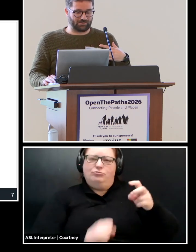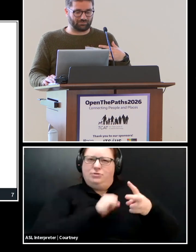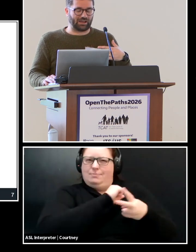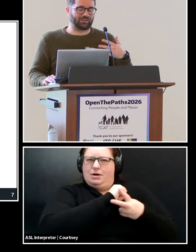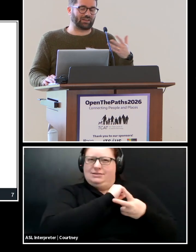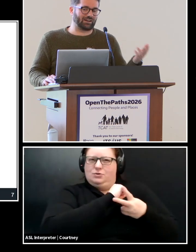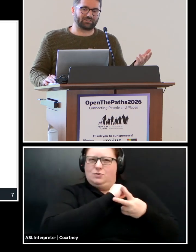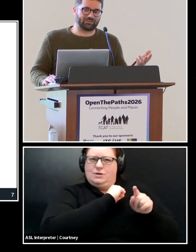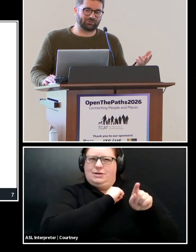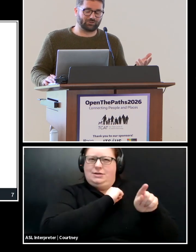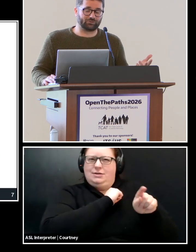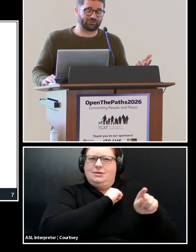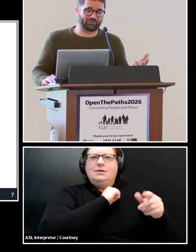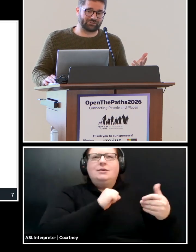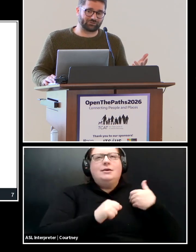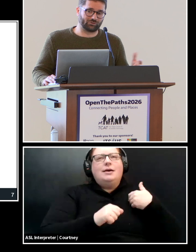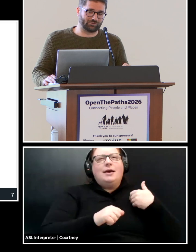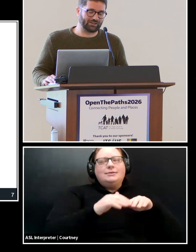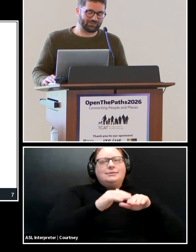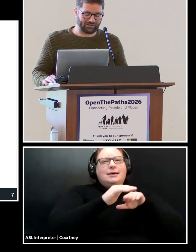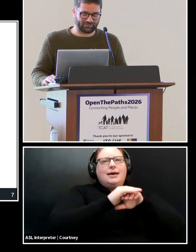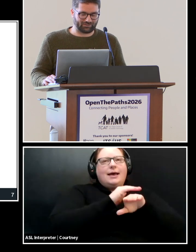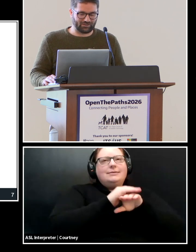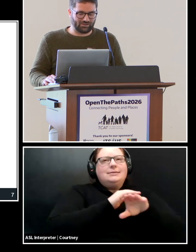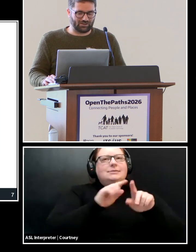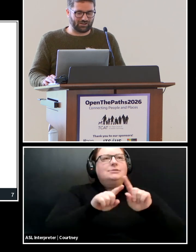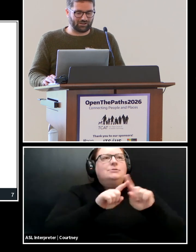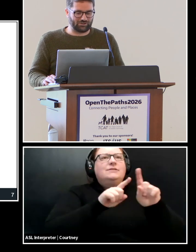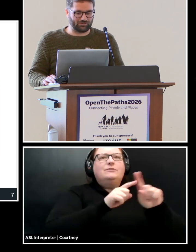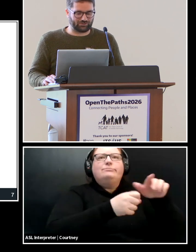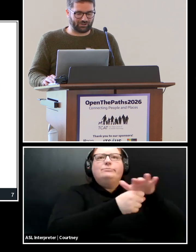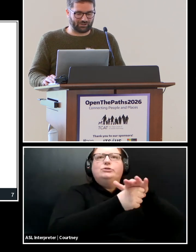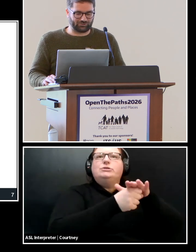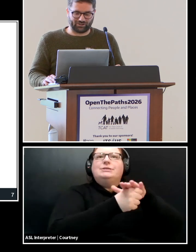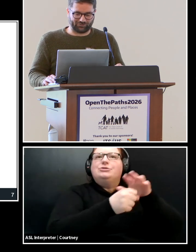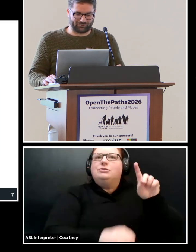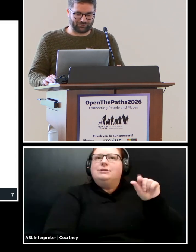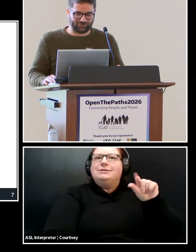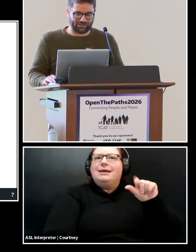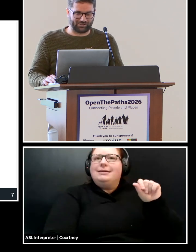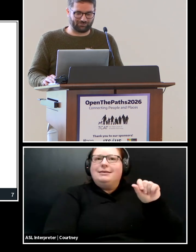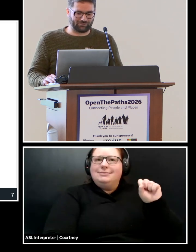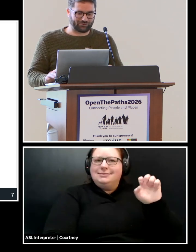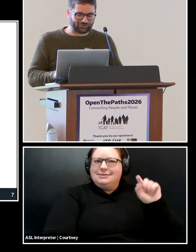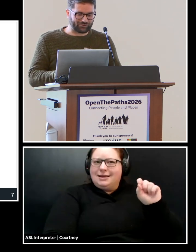uh has access to those jurisdictional data sets. Uh you saw Jeff earlier kind of search